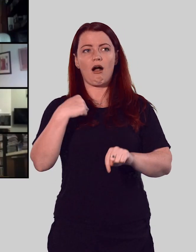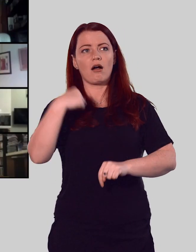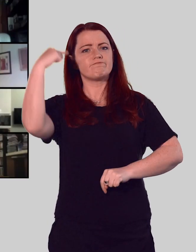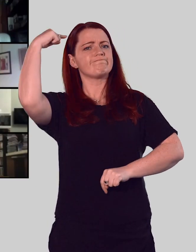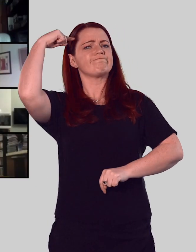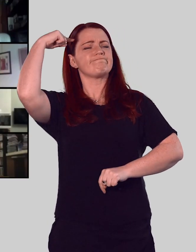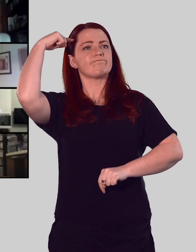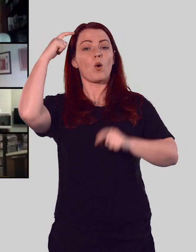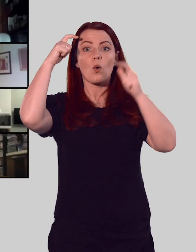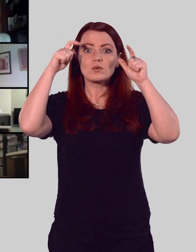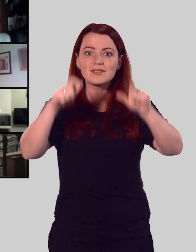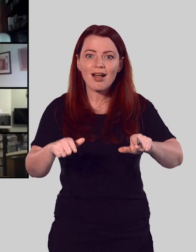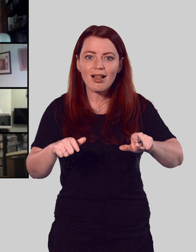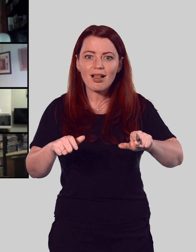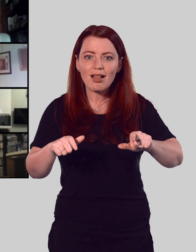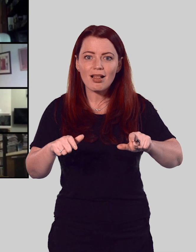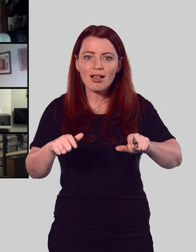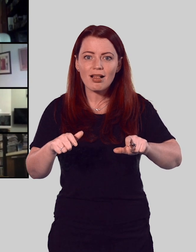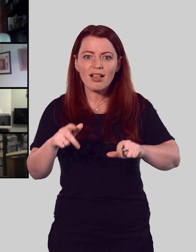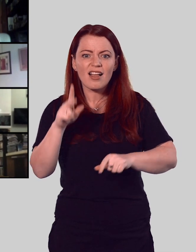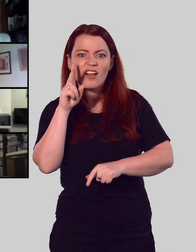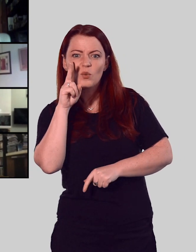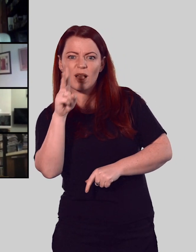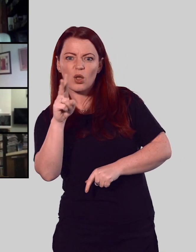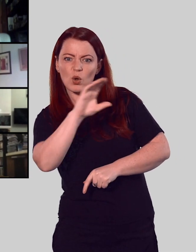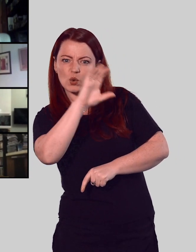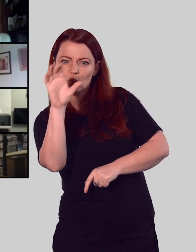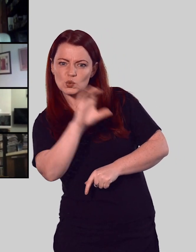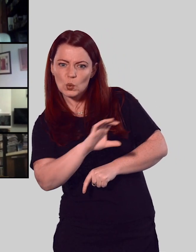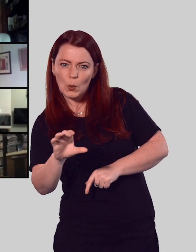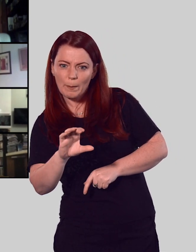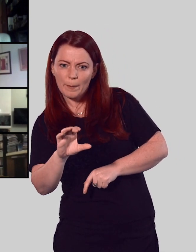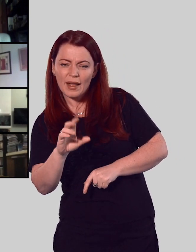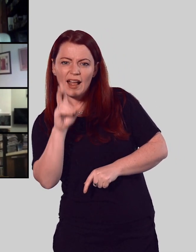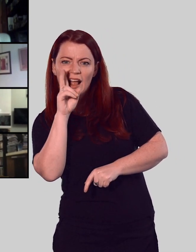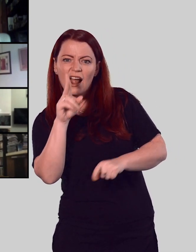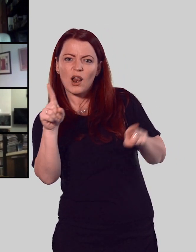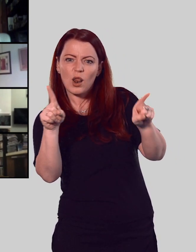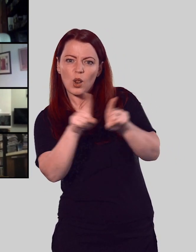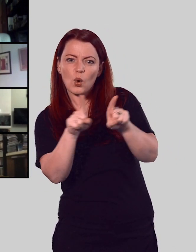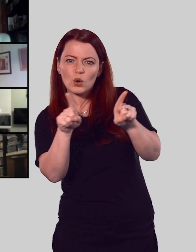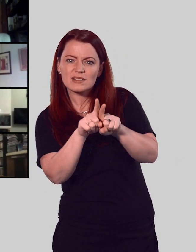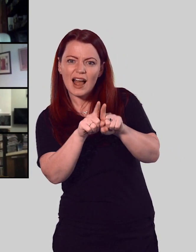If we look at the zoom call and gallery view it's like someone who sliced a hotel in two, all these rooms on top of each